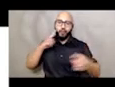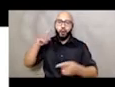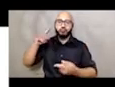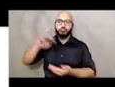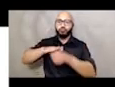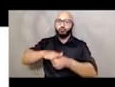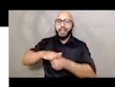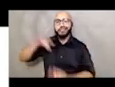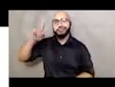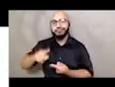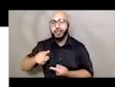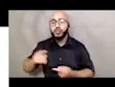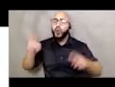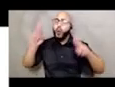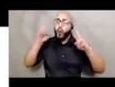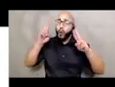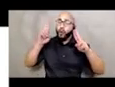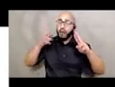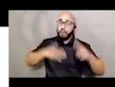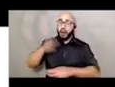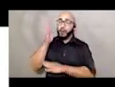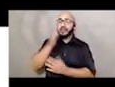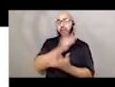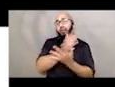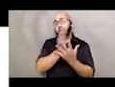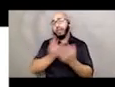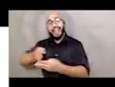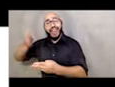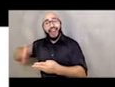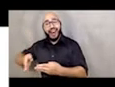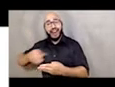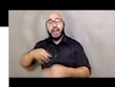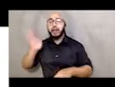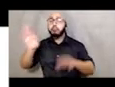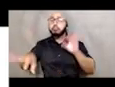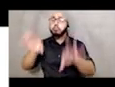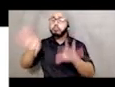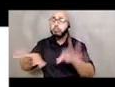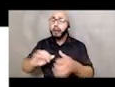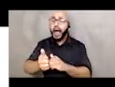So hopefully, through the end of my presentation, I can give you some extra tips on how to do this and.